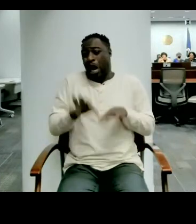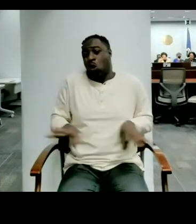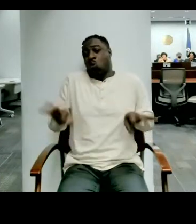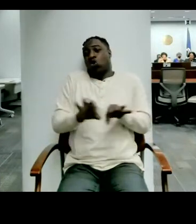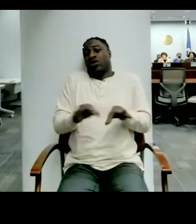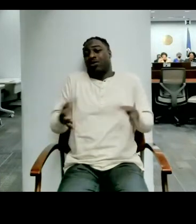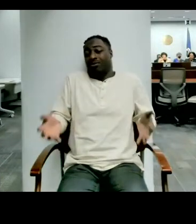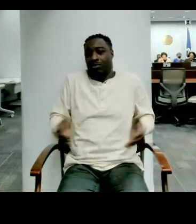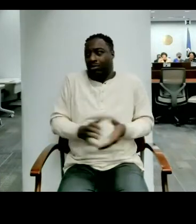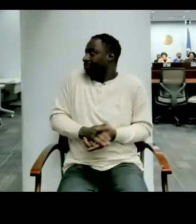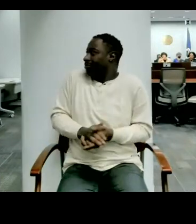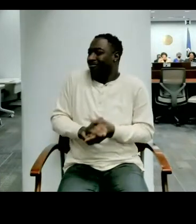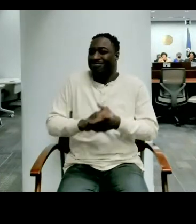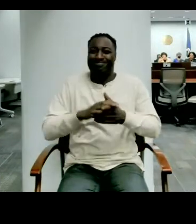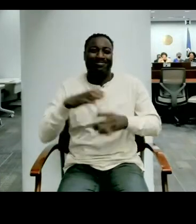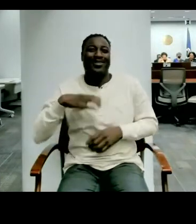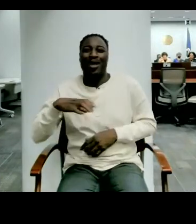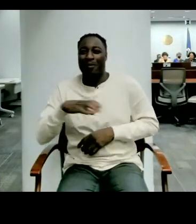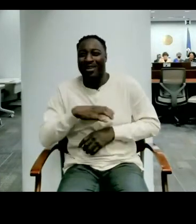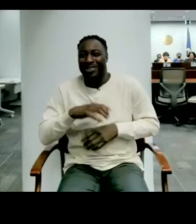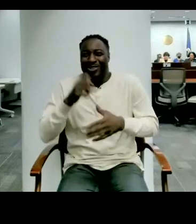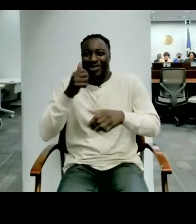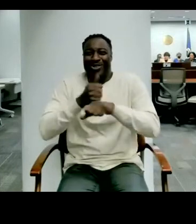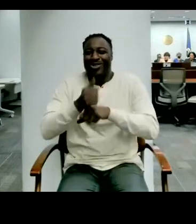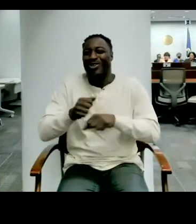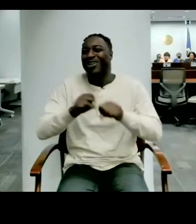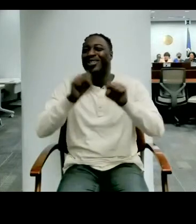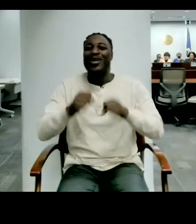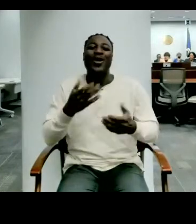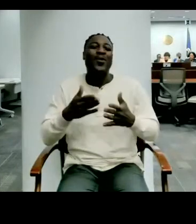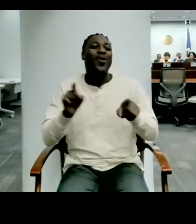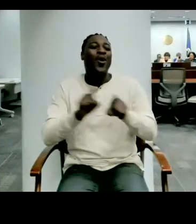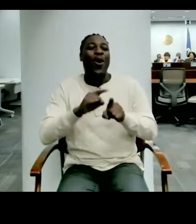The Commission cumbersome charge system may also be one of the causes of the